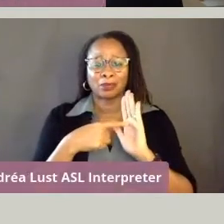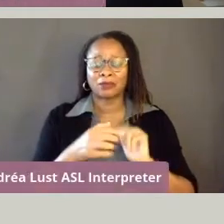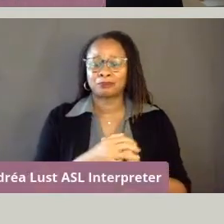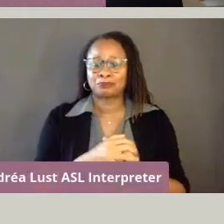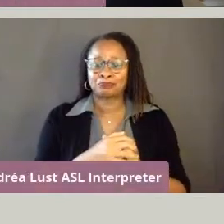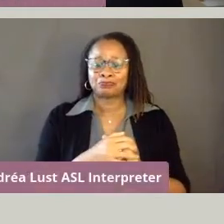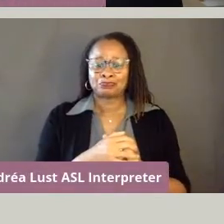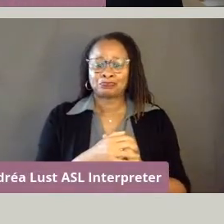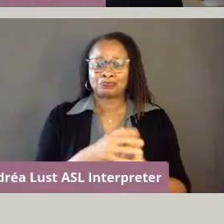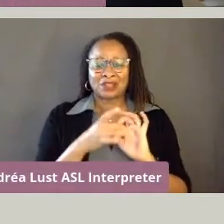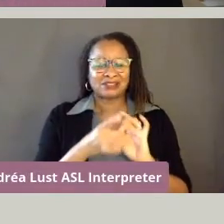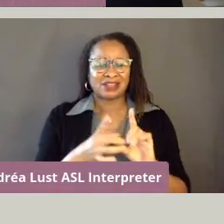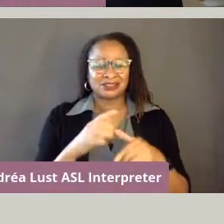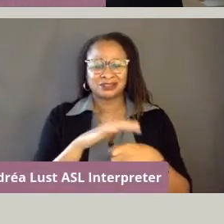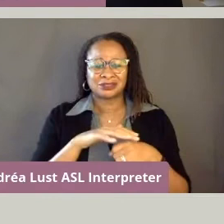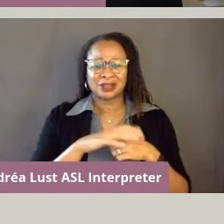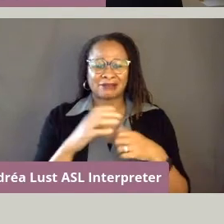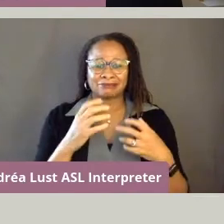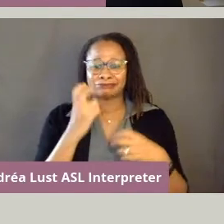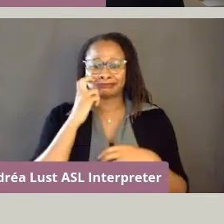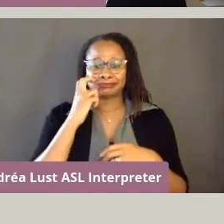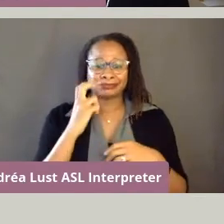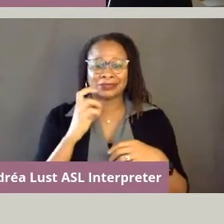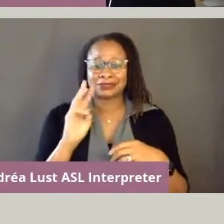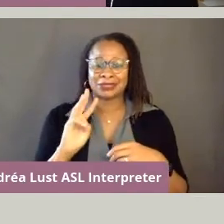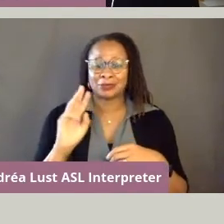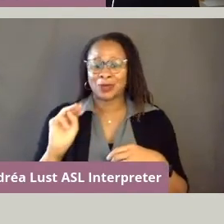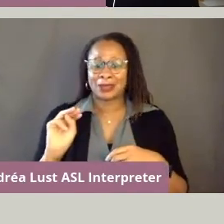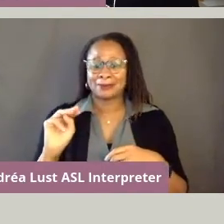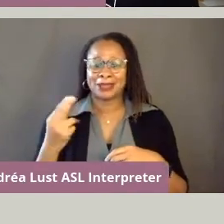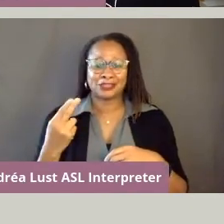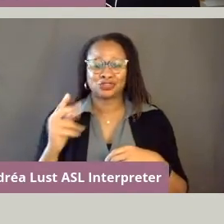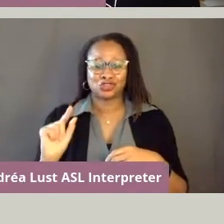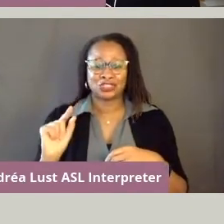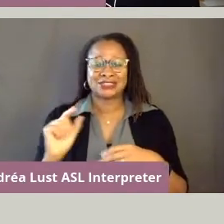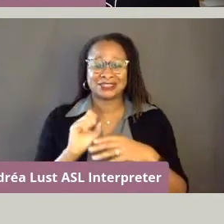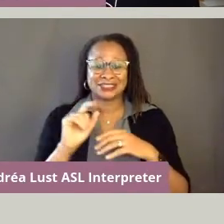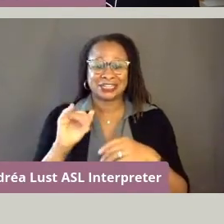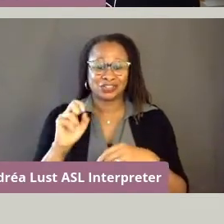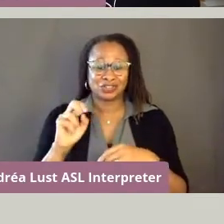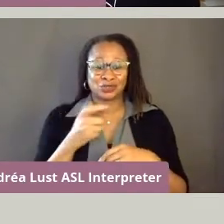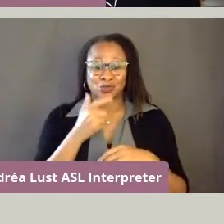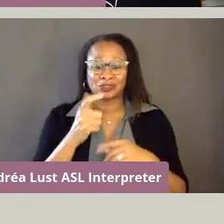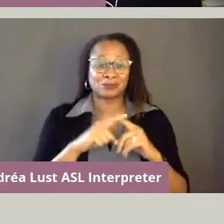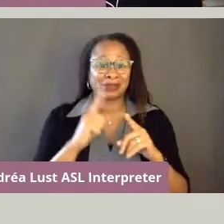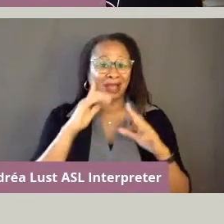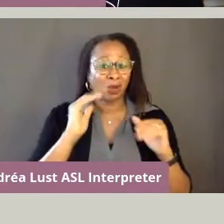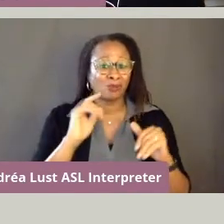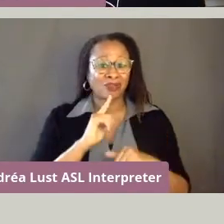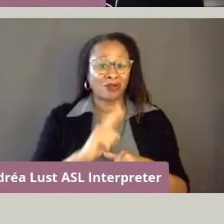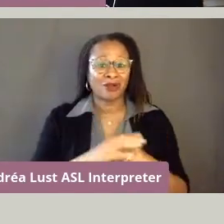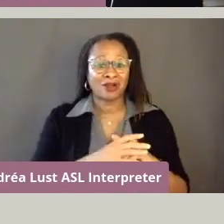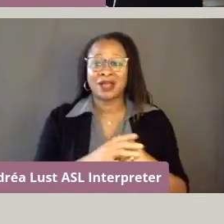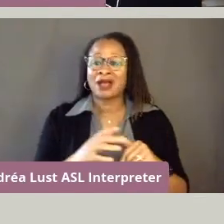I doubt anybody from our local WMHT station is watching, but I hope that they are. Because part of what we talk about is this idea that they have resources, right?